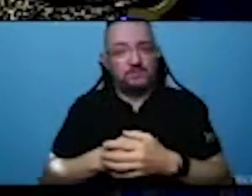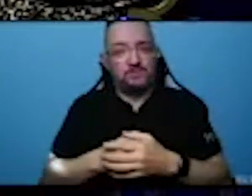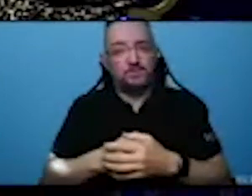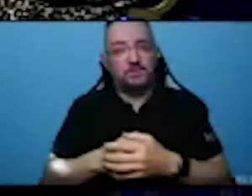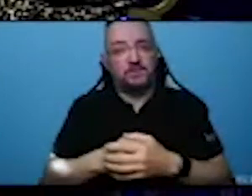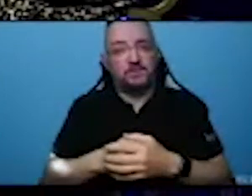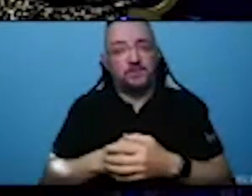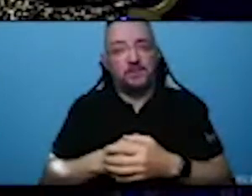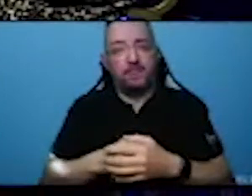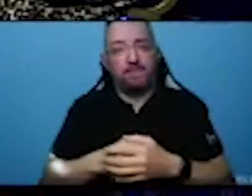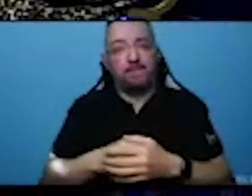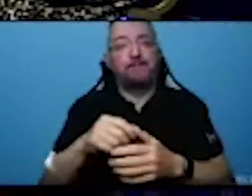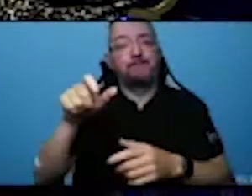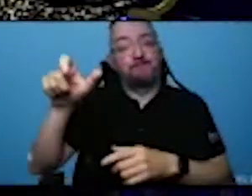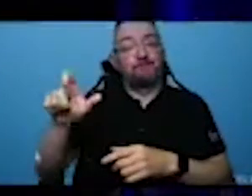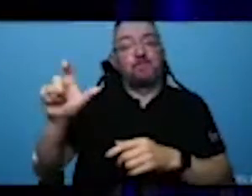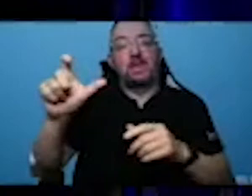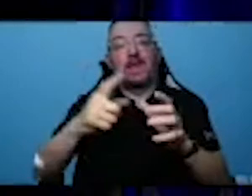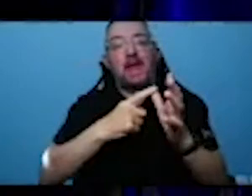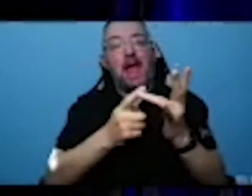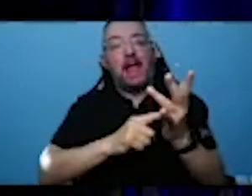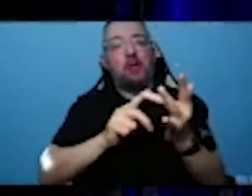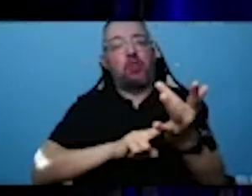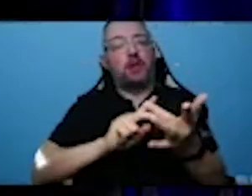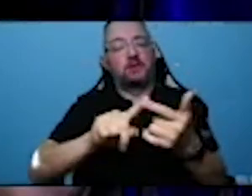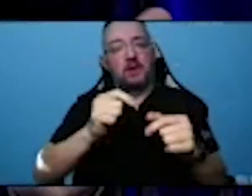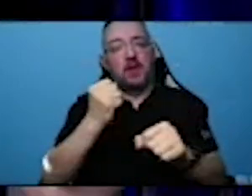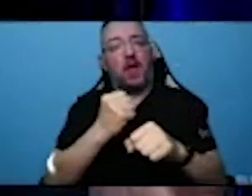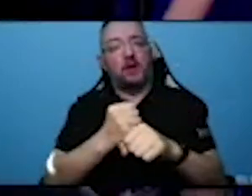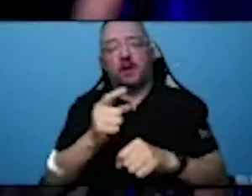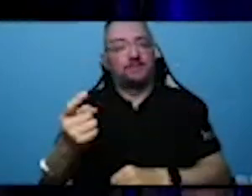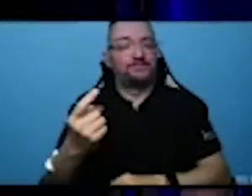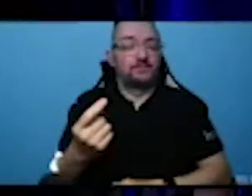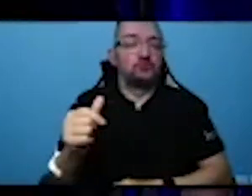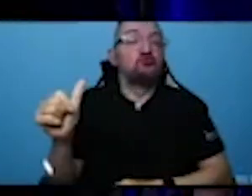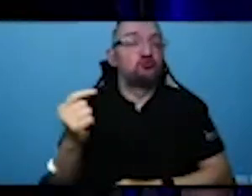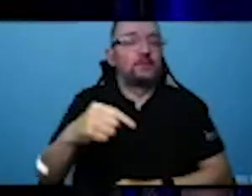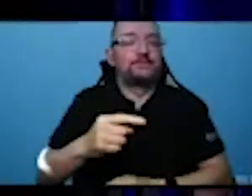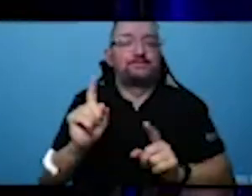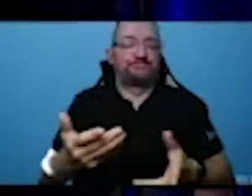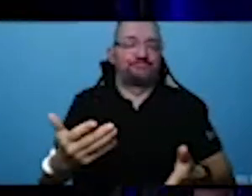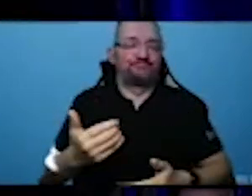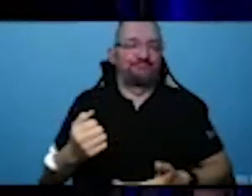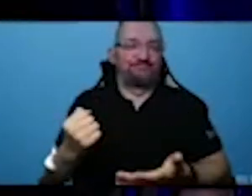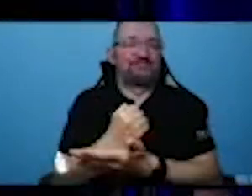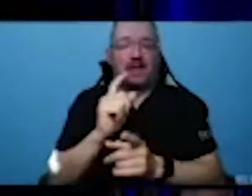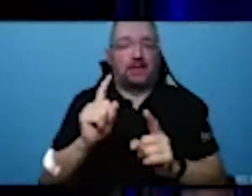you know, is very sad she can't be here, but Theresa is a very able spokesperson for the group. She's CEO of the ENABLE group, which